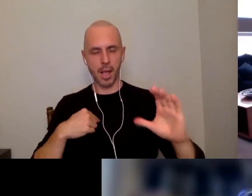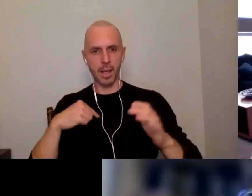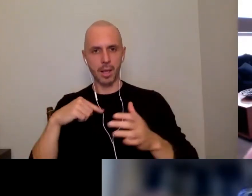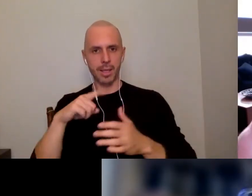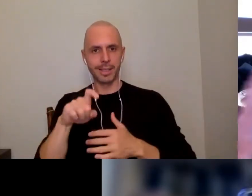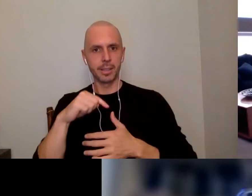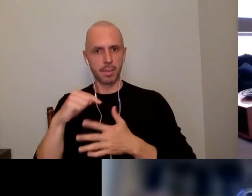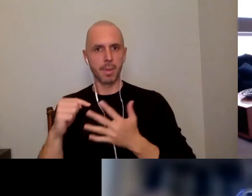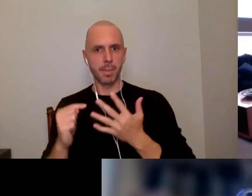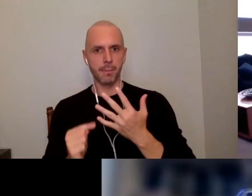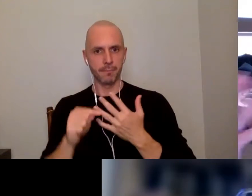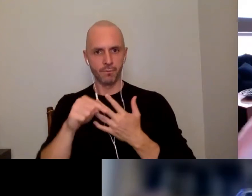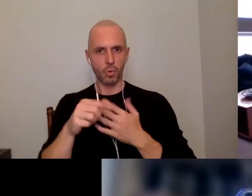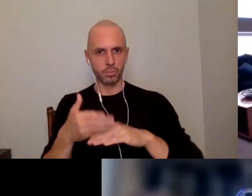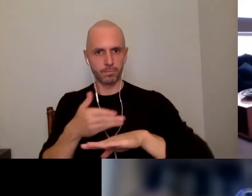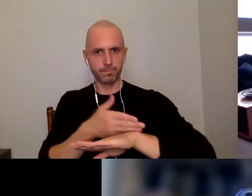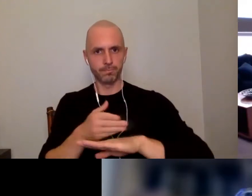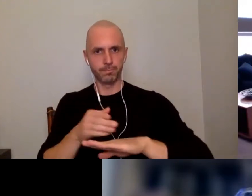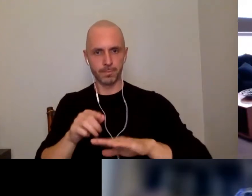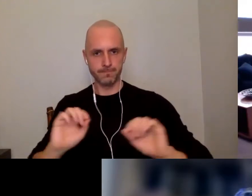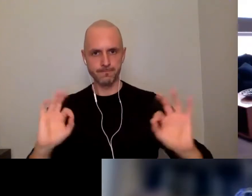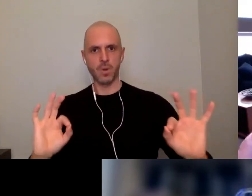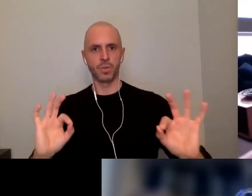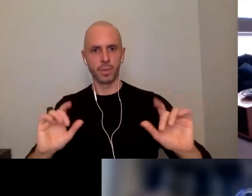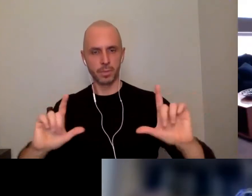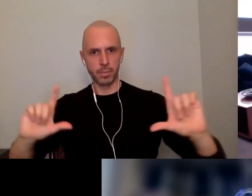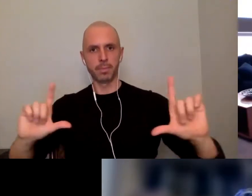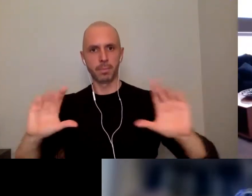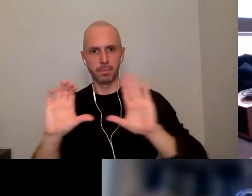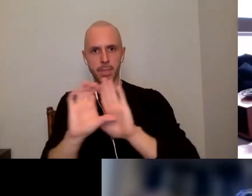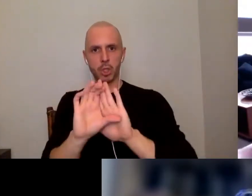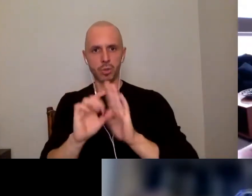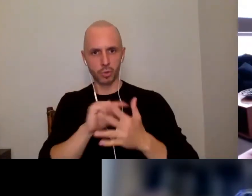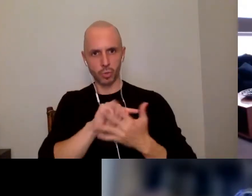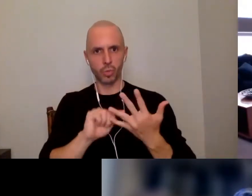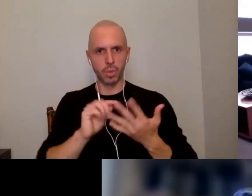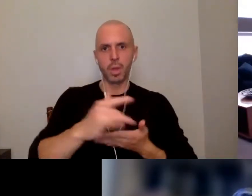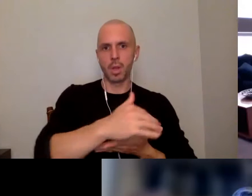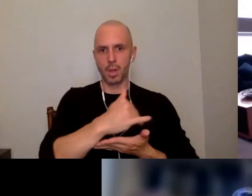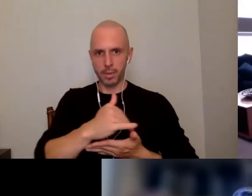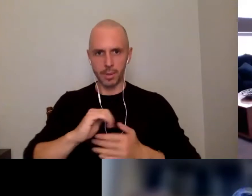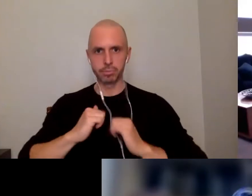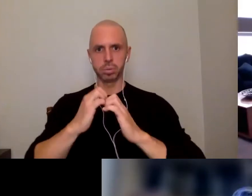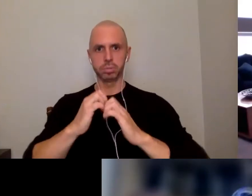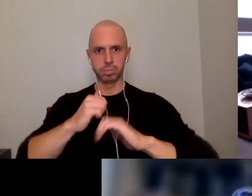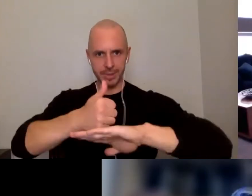that you see and then you have to for me something that i see and then i have to bring it out